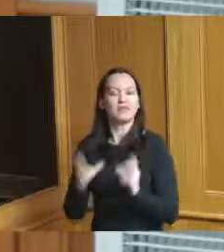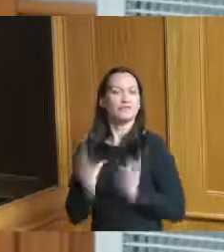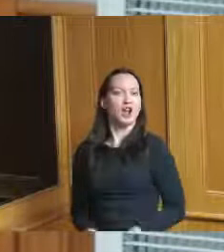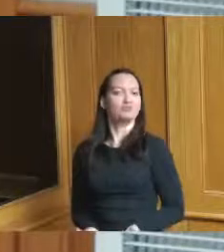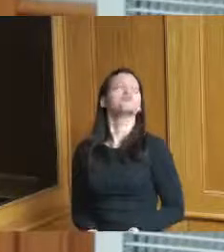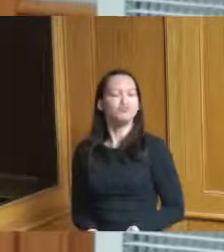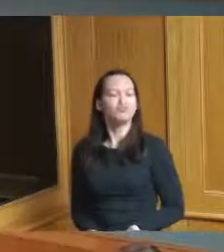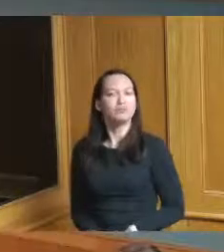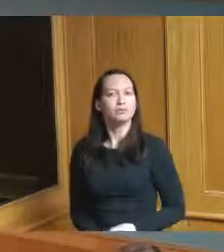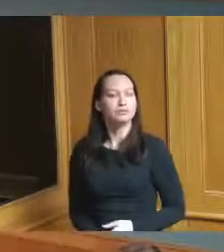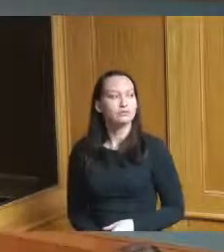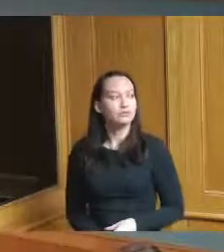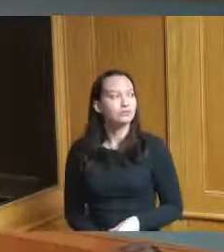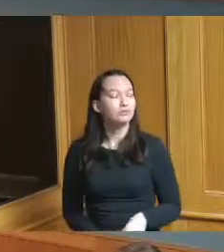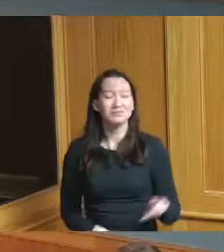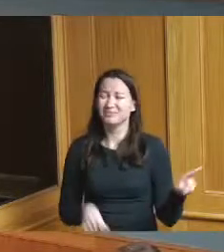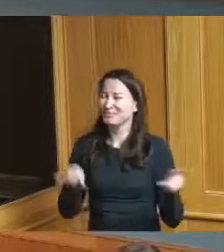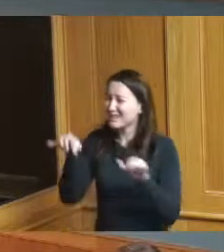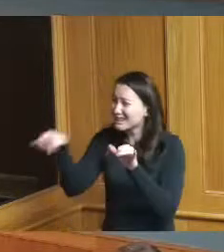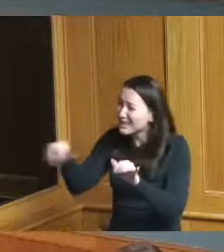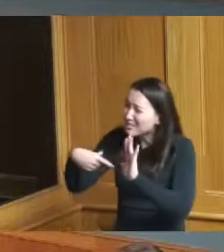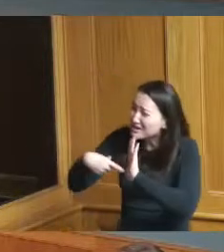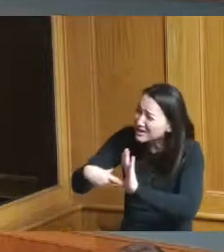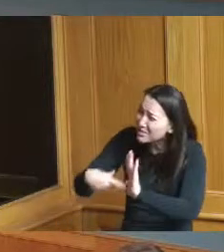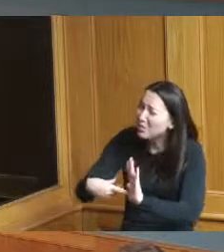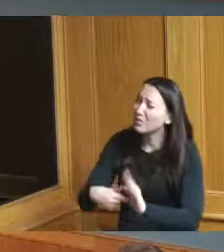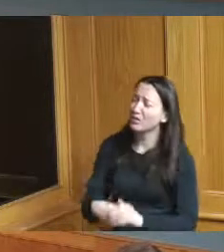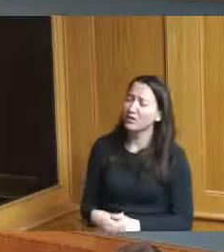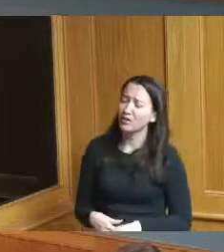sure but those same examples you just said about if I remain safe don't go